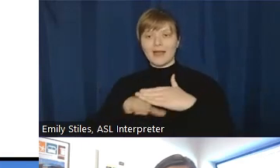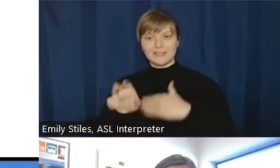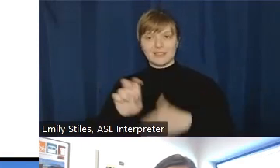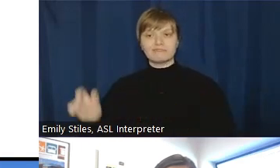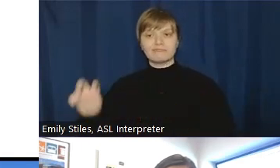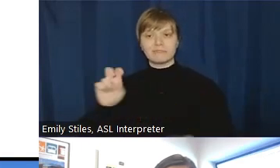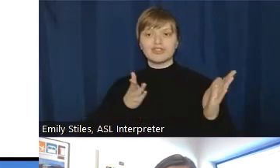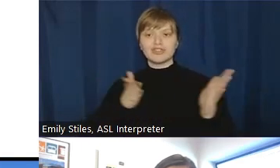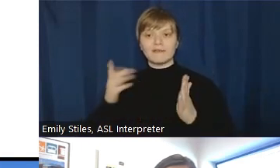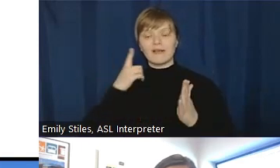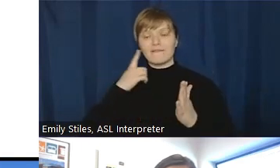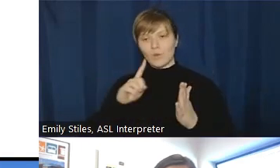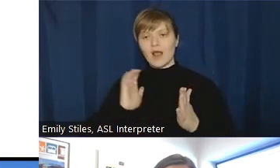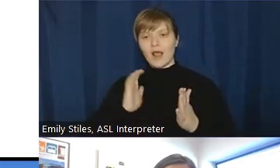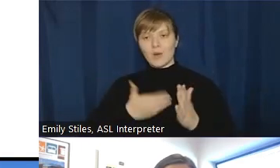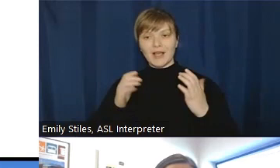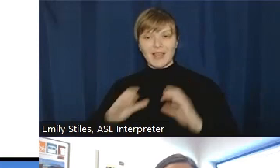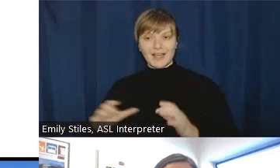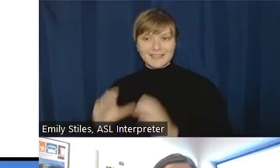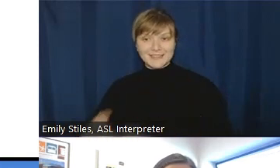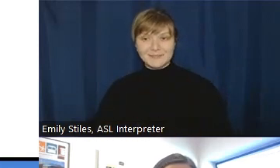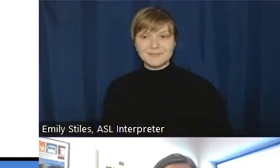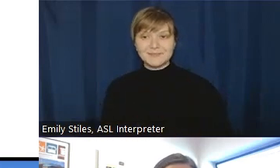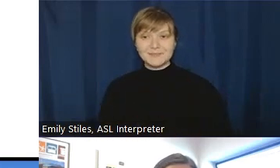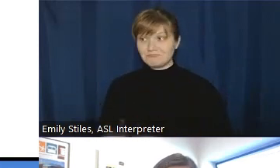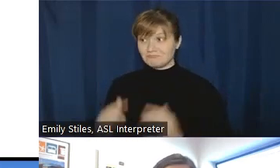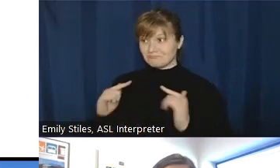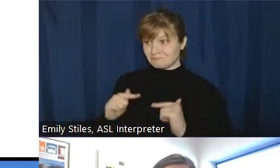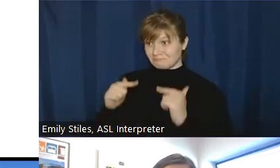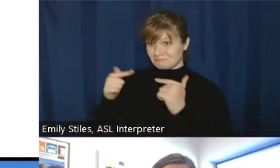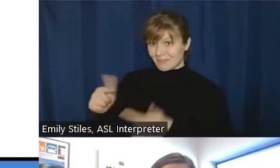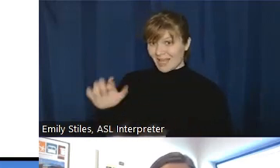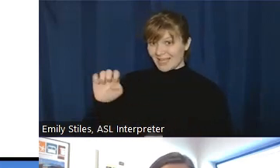the clientele that serve. I will go ahead and turn it over to Estella to talk more on that.